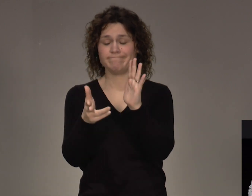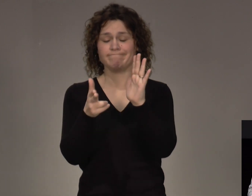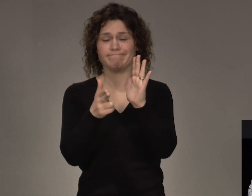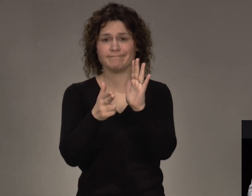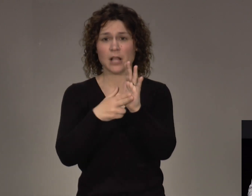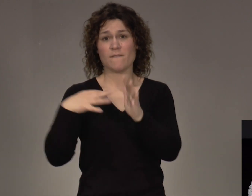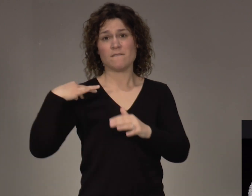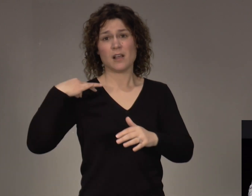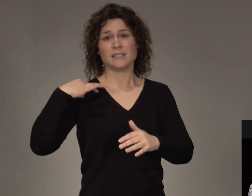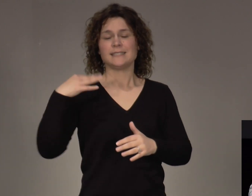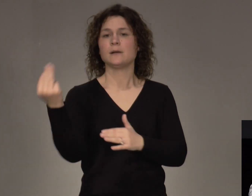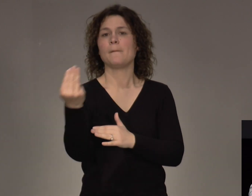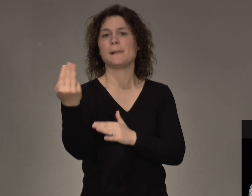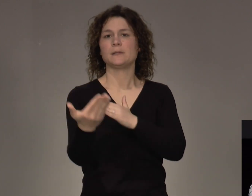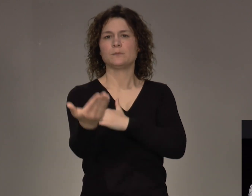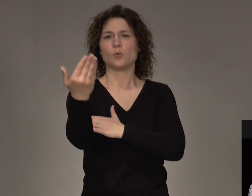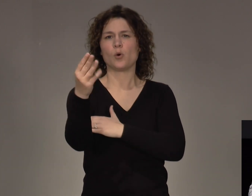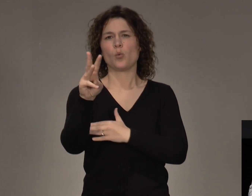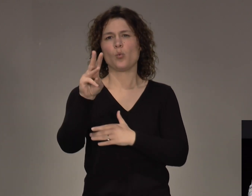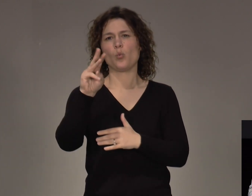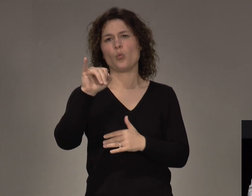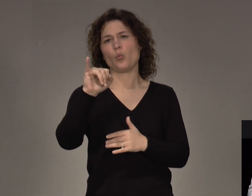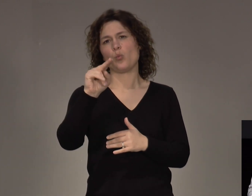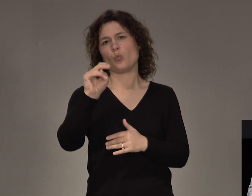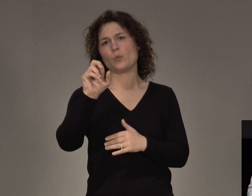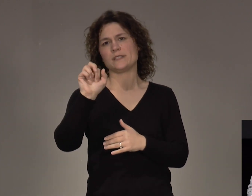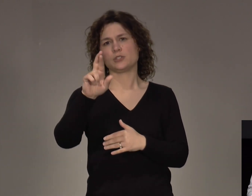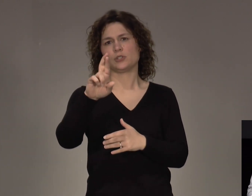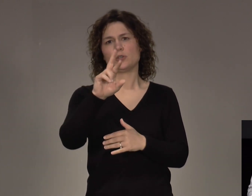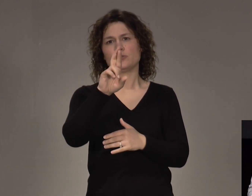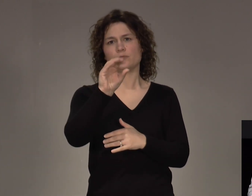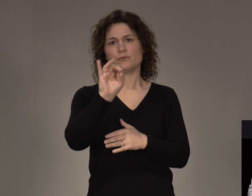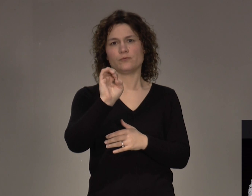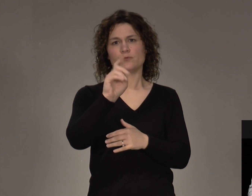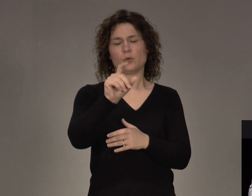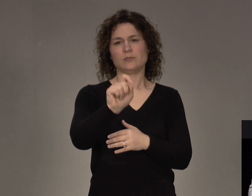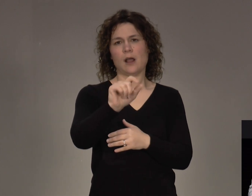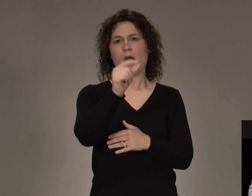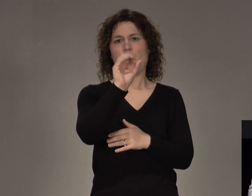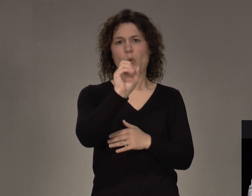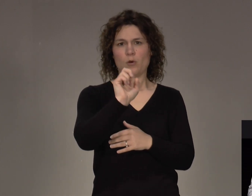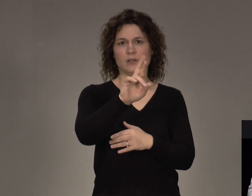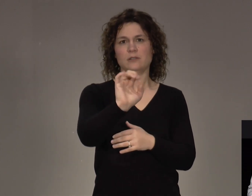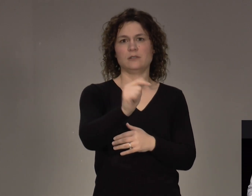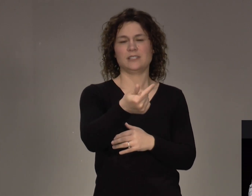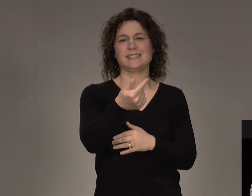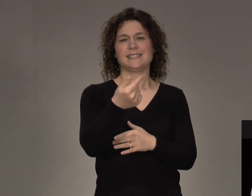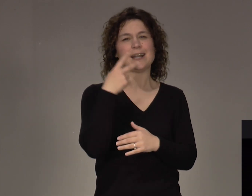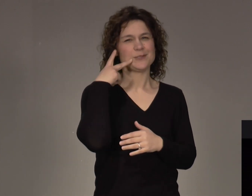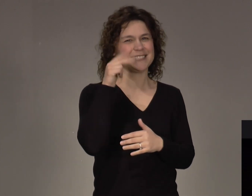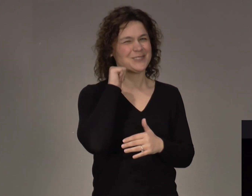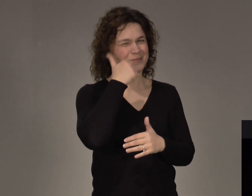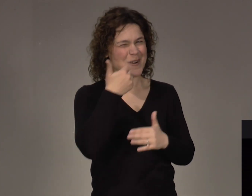windsorroad dot org--to sign up. I'll see you tomorrow morning. For our benediction,